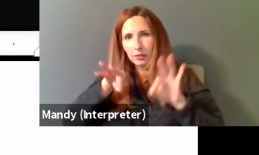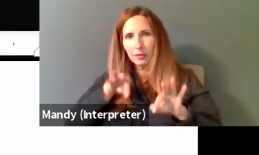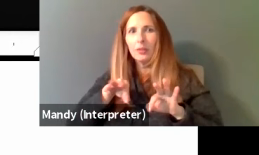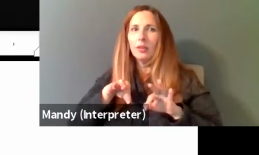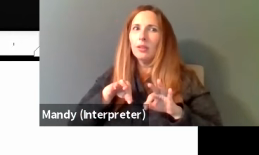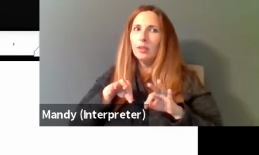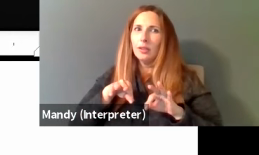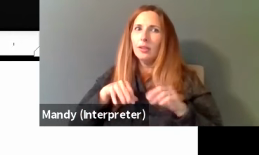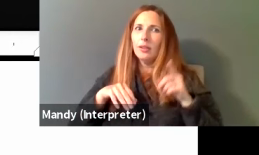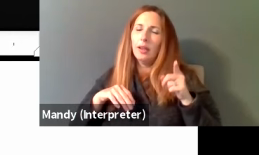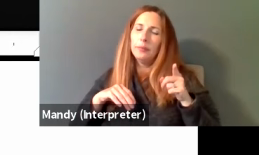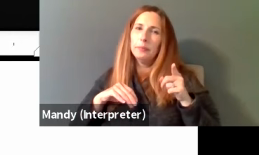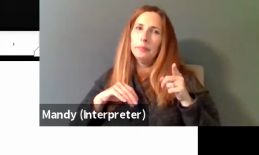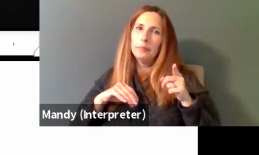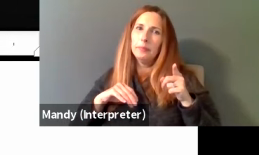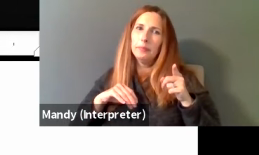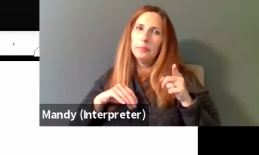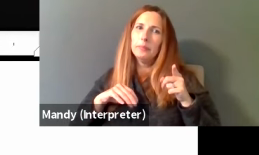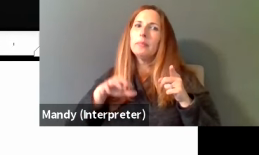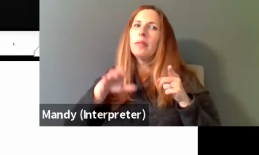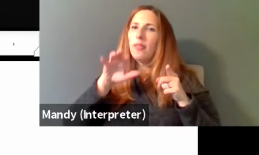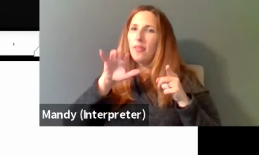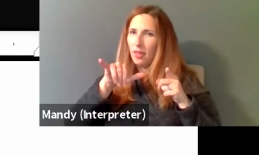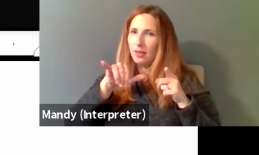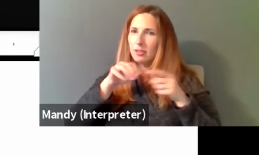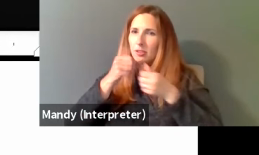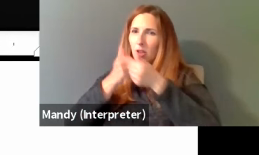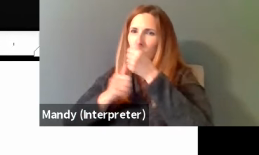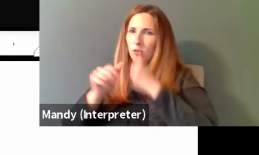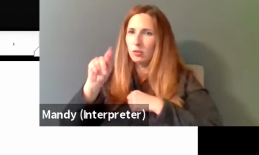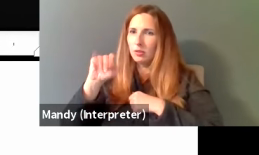of a Tittle VI compliance language access plan.